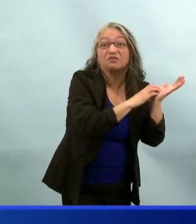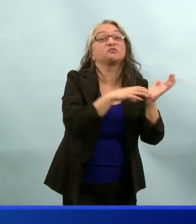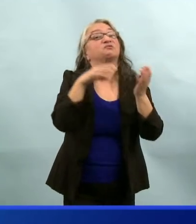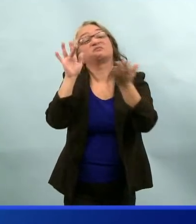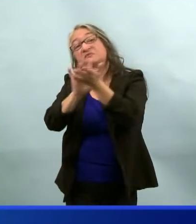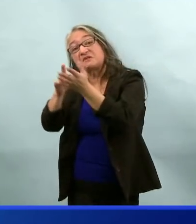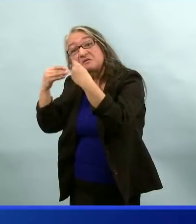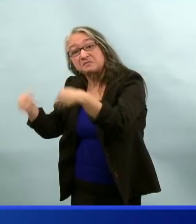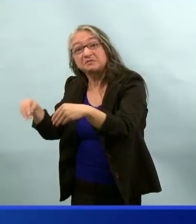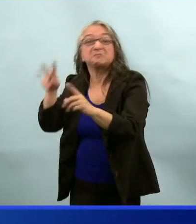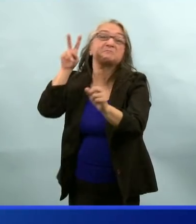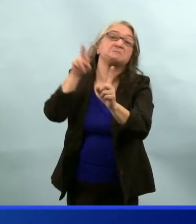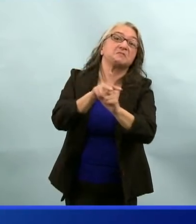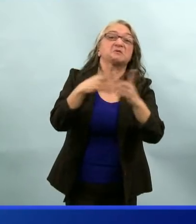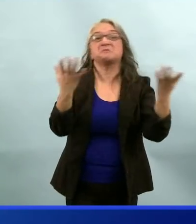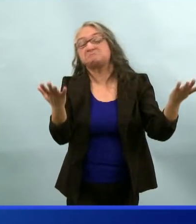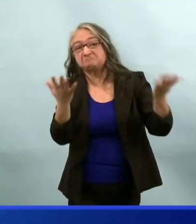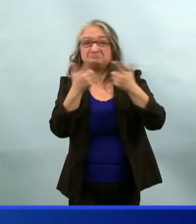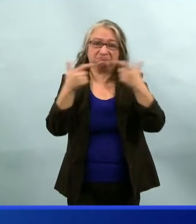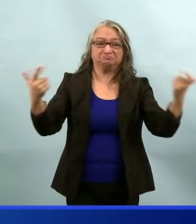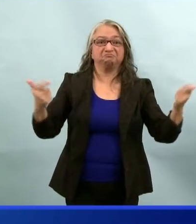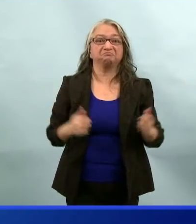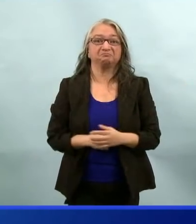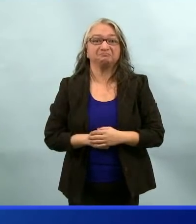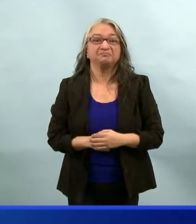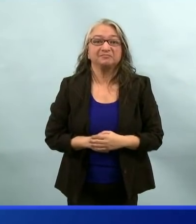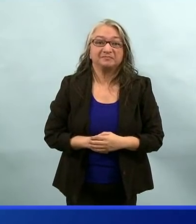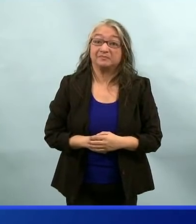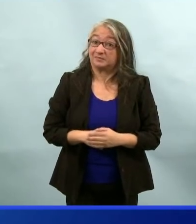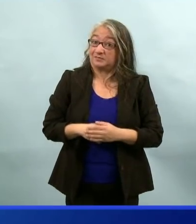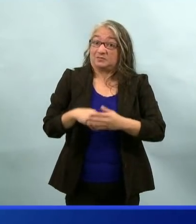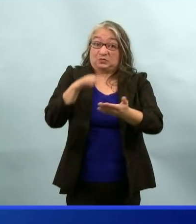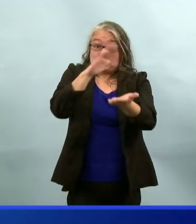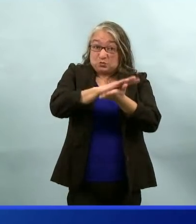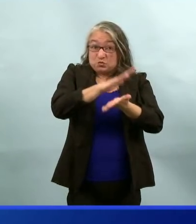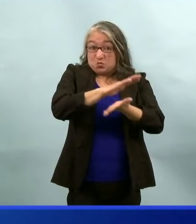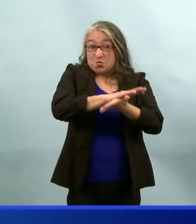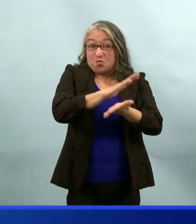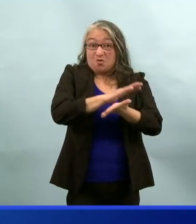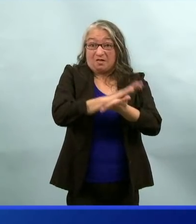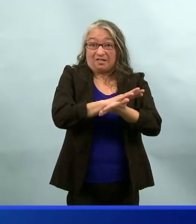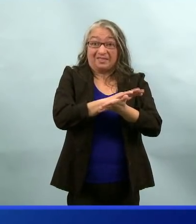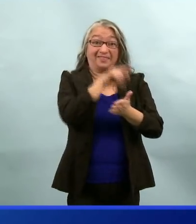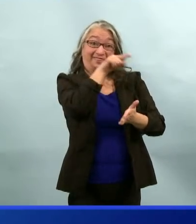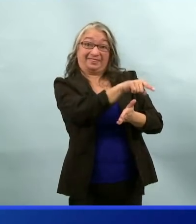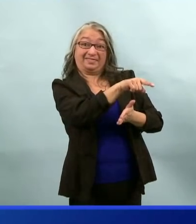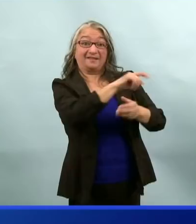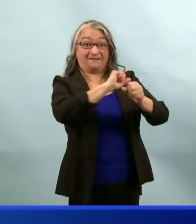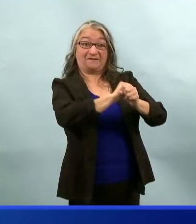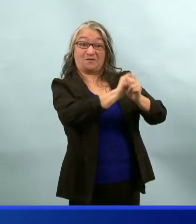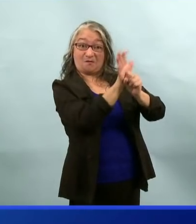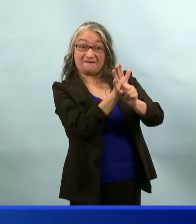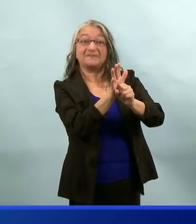the in-school kobit 19 vaccine campaign continues in manitoba schools for children